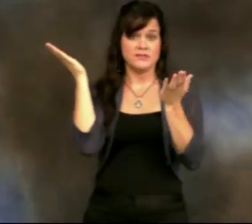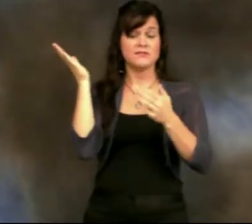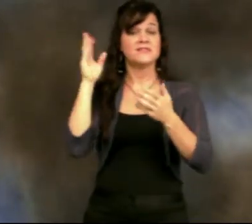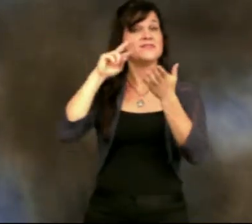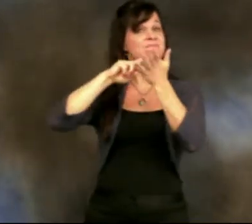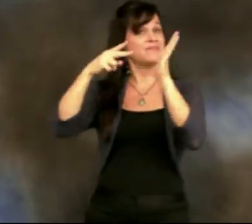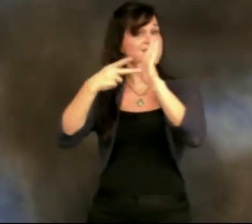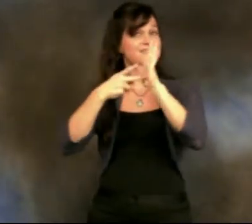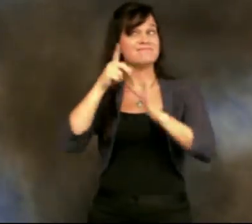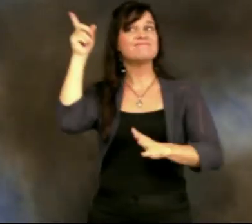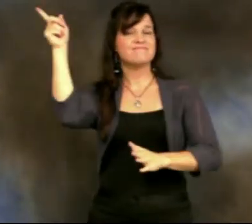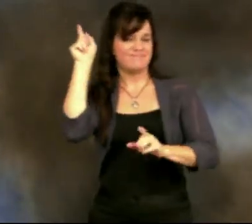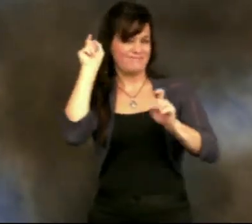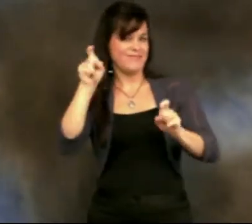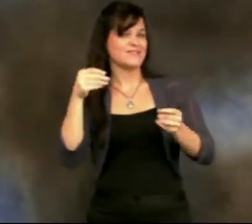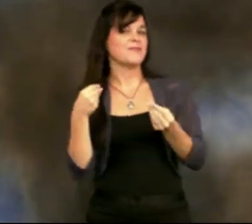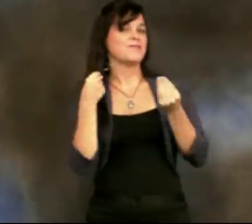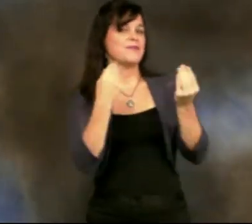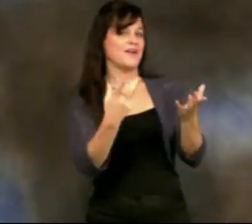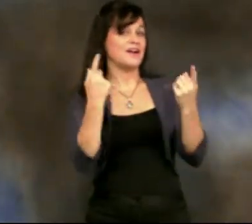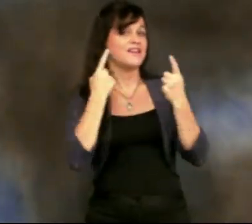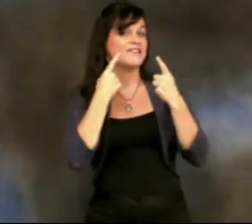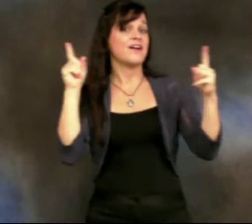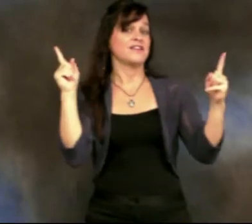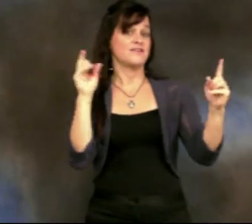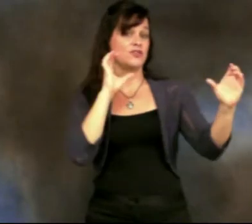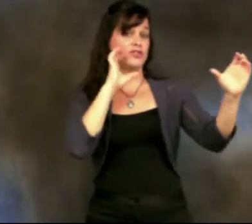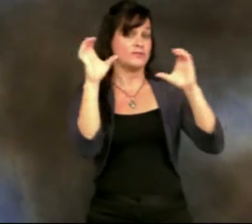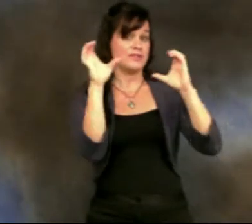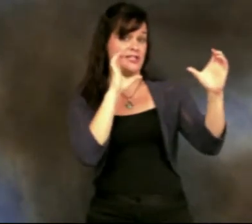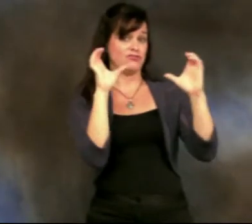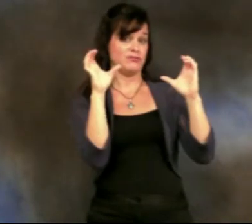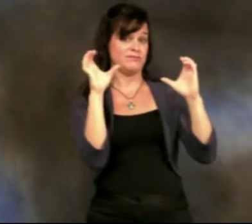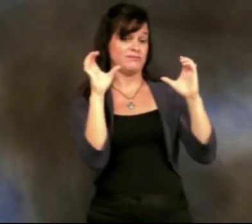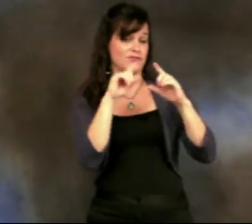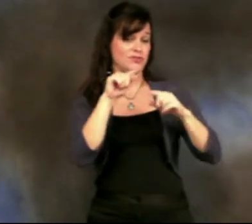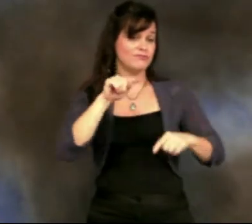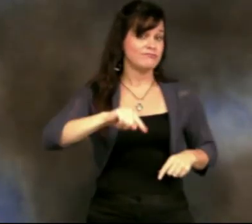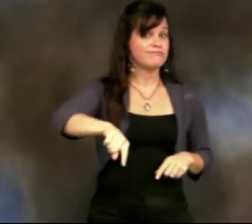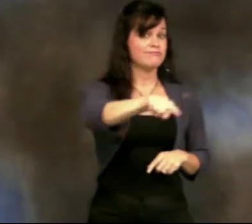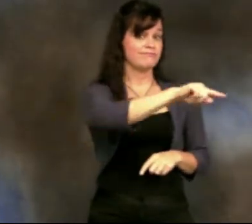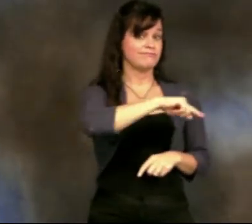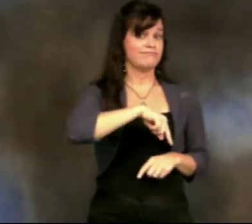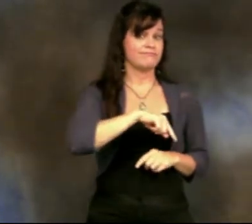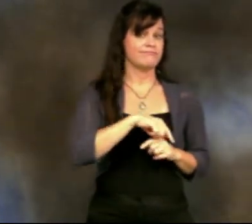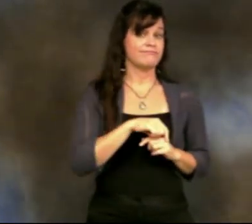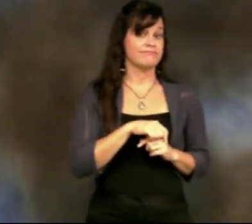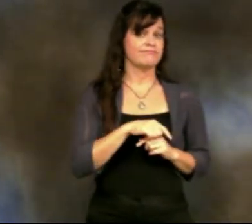access is not a one size fits all philosophy. Effective communication access depends upon